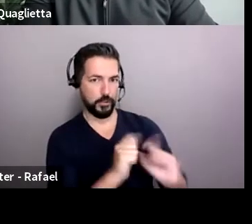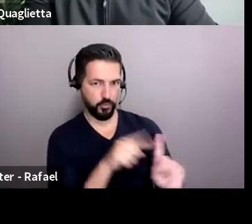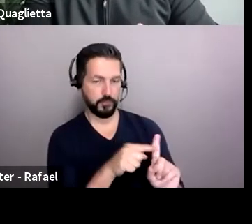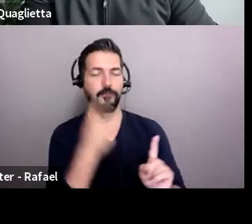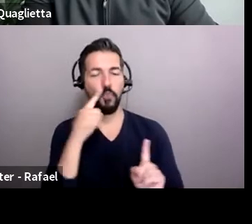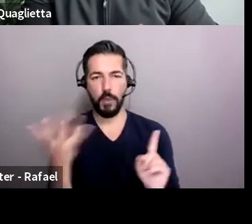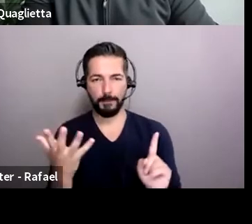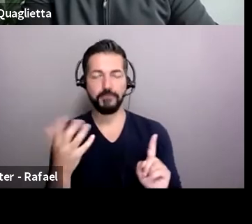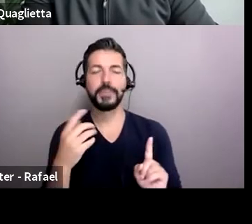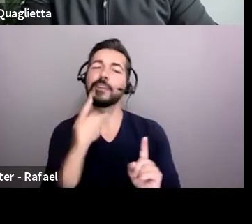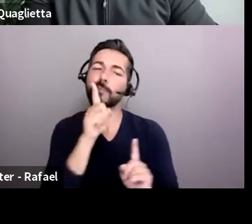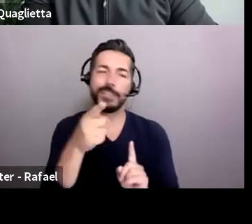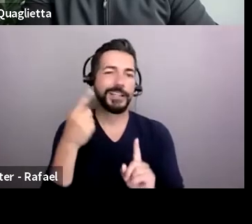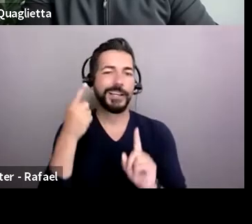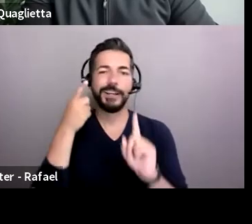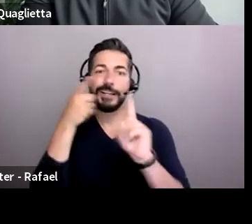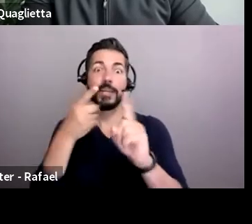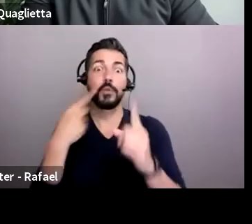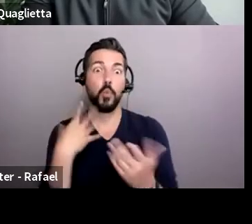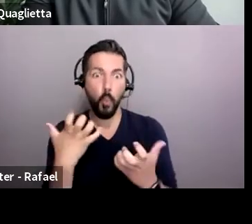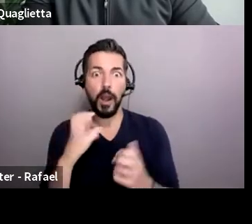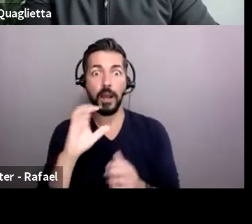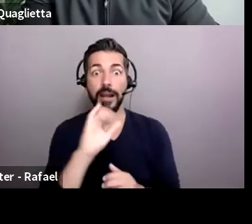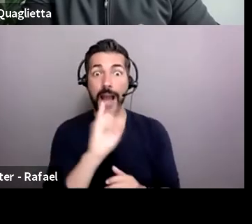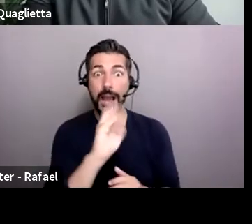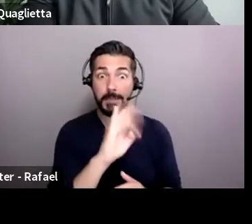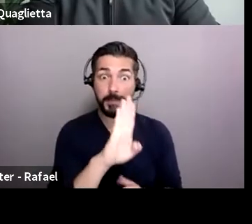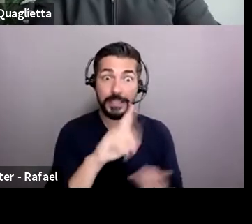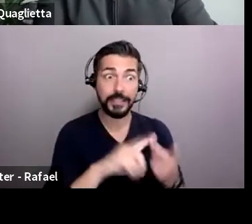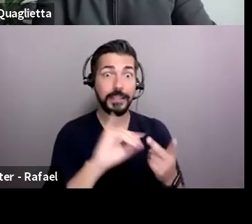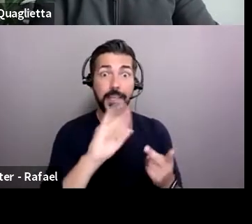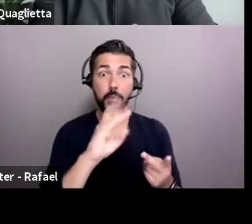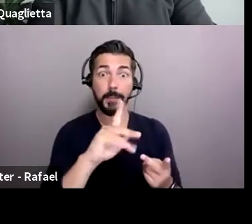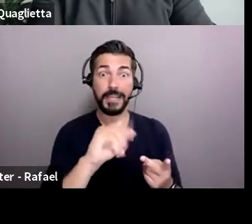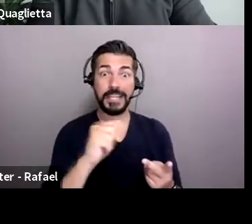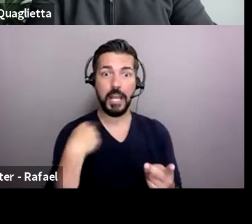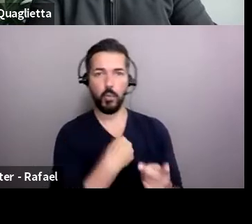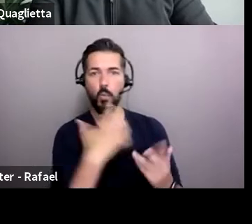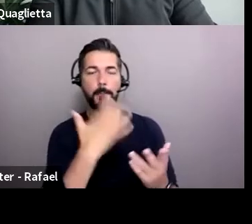whole idea was to outrank Imdb and Wikipedia, which you know, sometimes that worked.